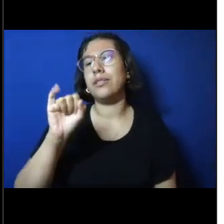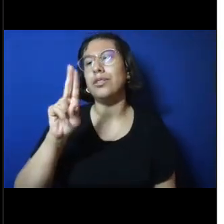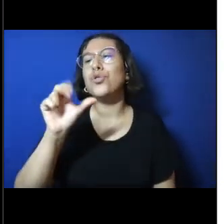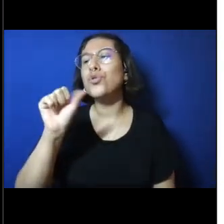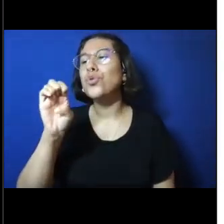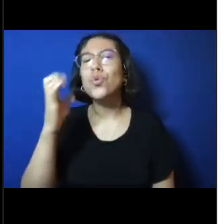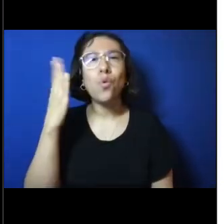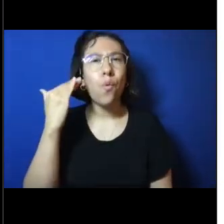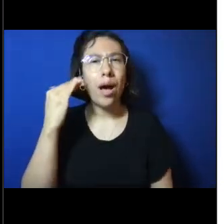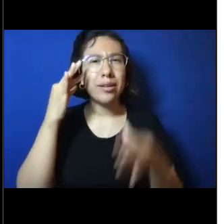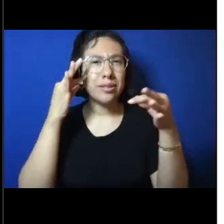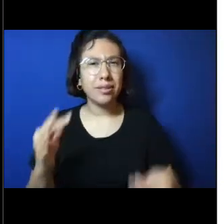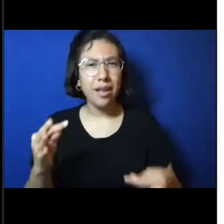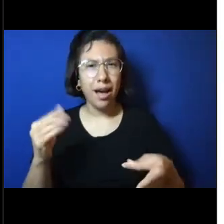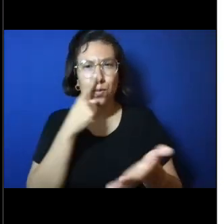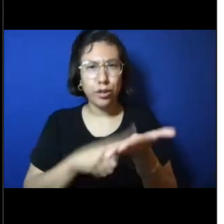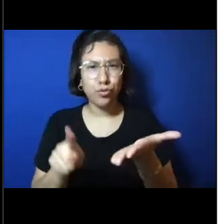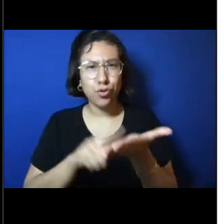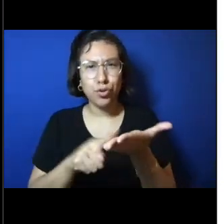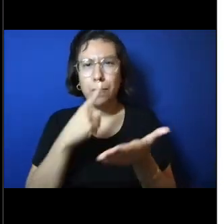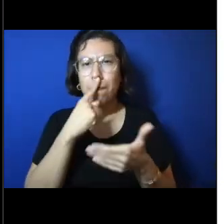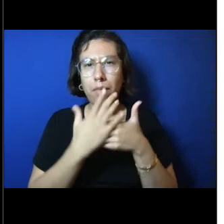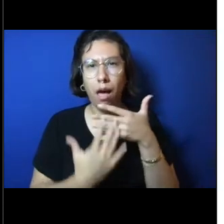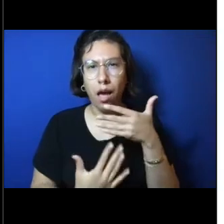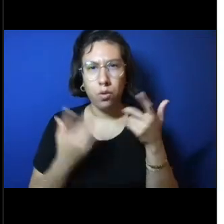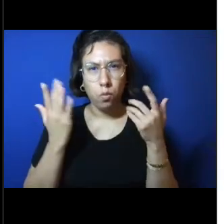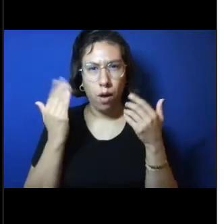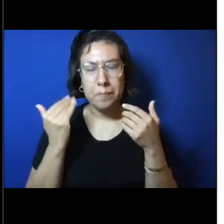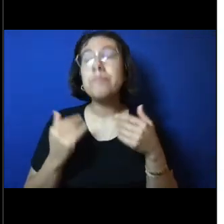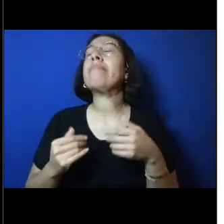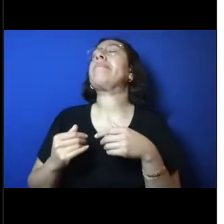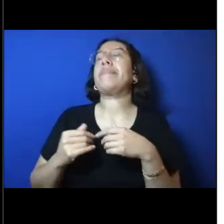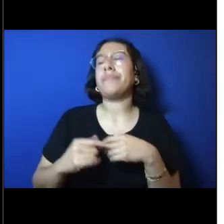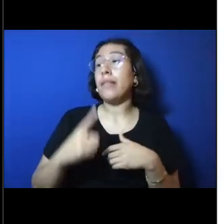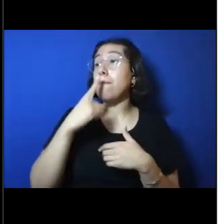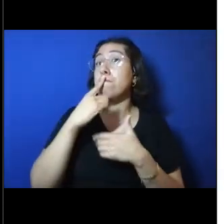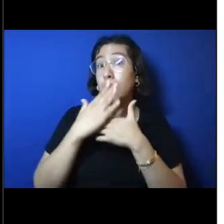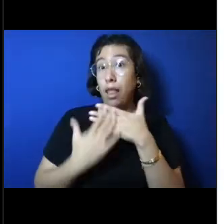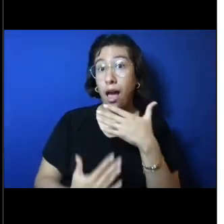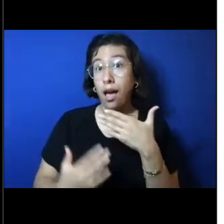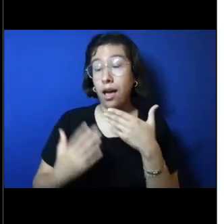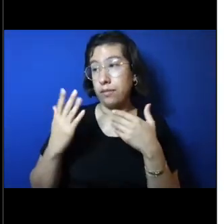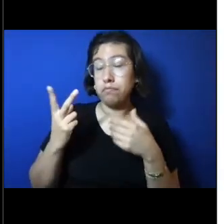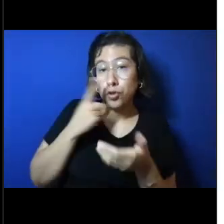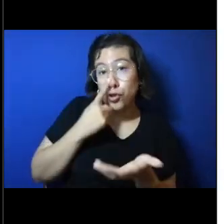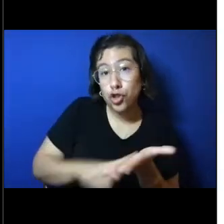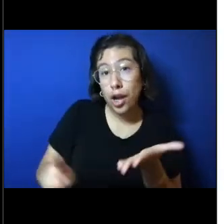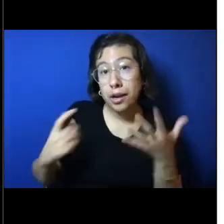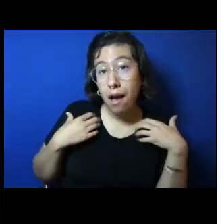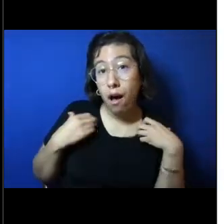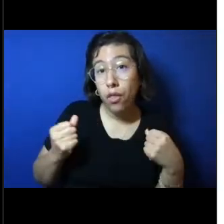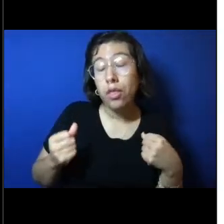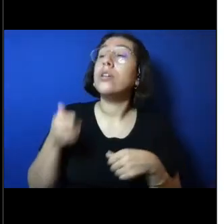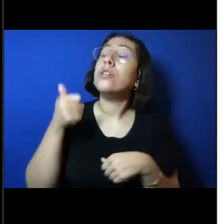So we're looking for a lot of things. In the blood samples, we look to see what their health status is like. So when you get your blood drawn at a doctor's office,